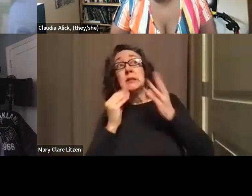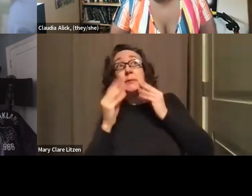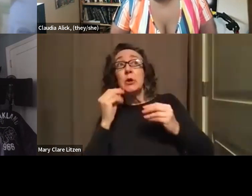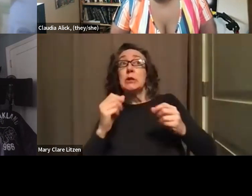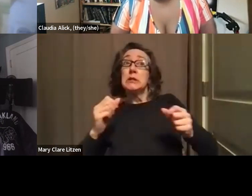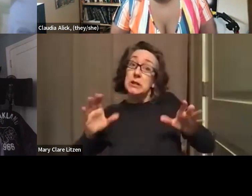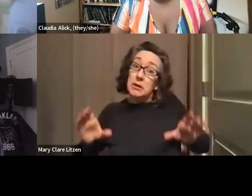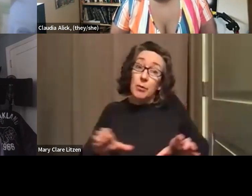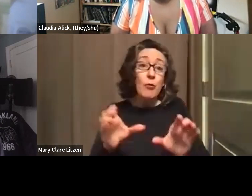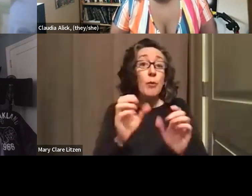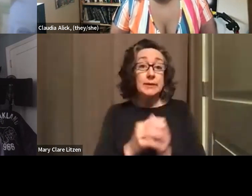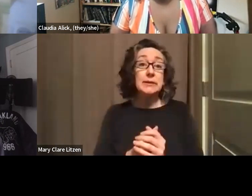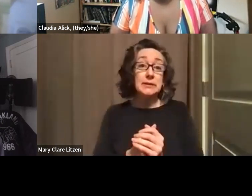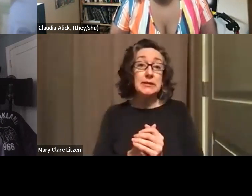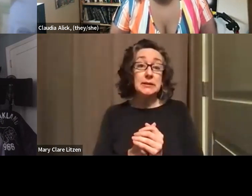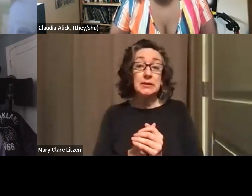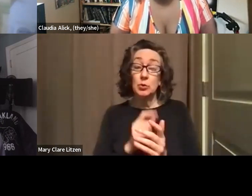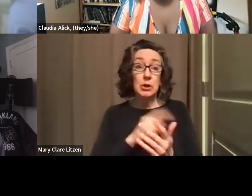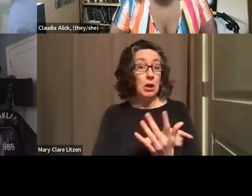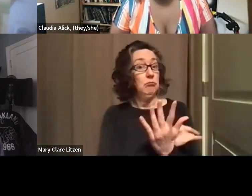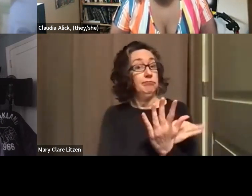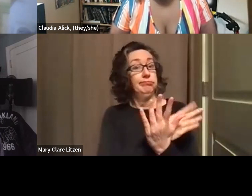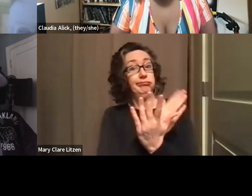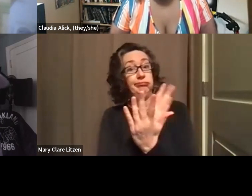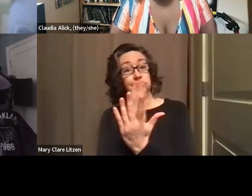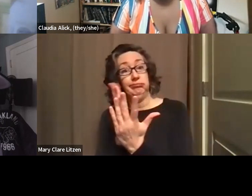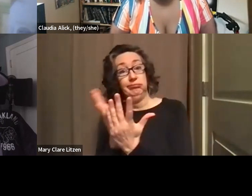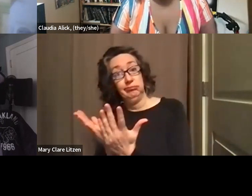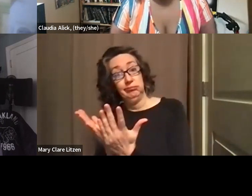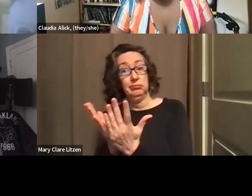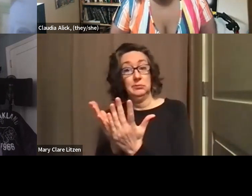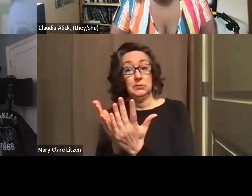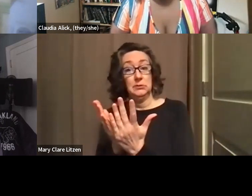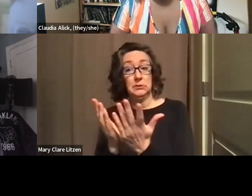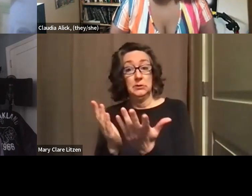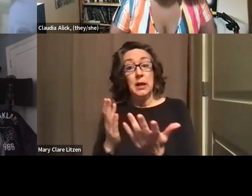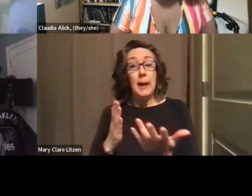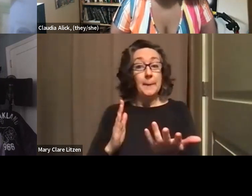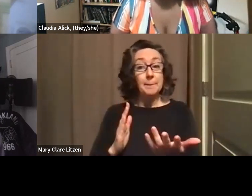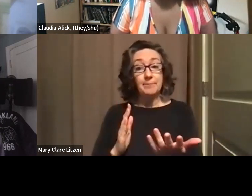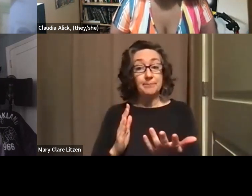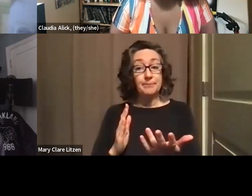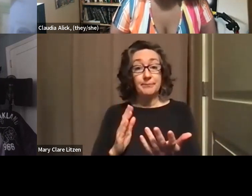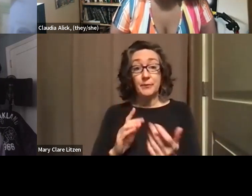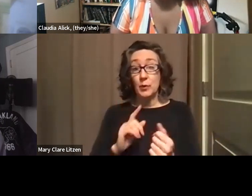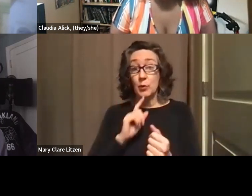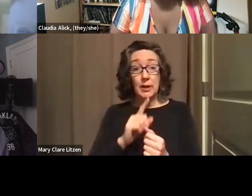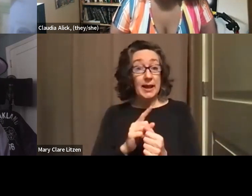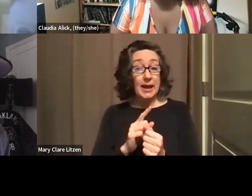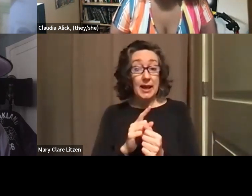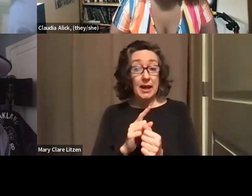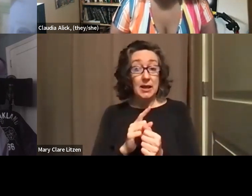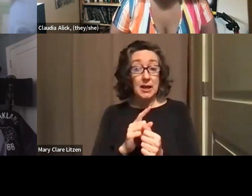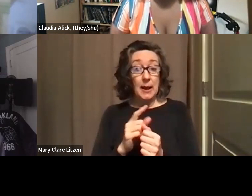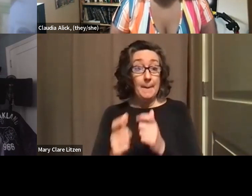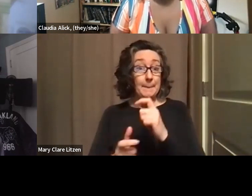The whole range of being an artist, doing large-scale work.